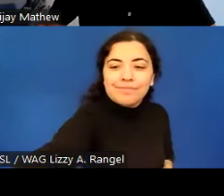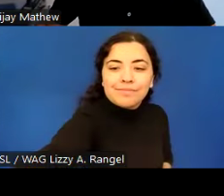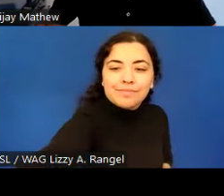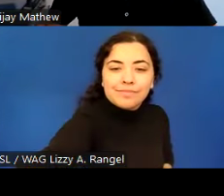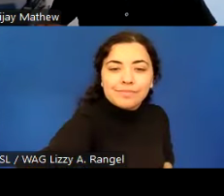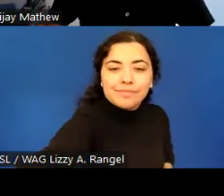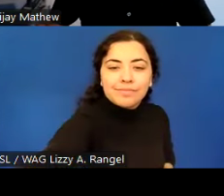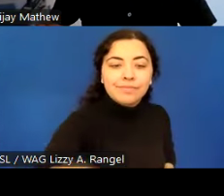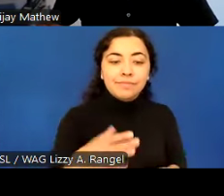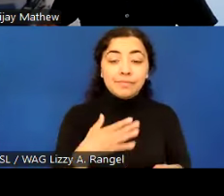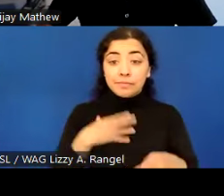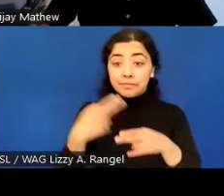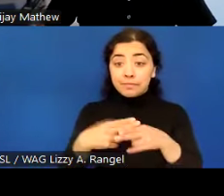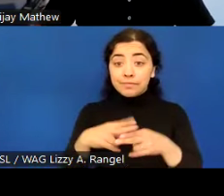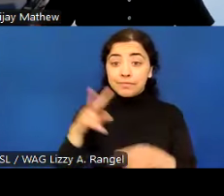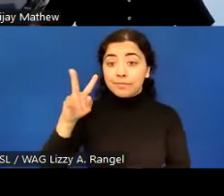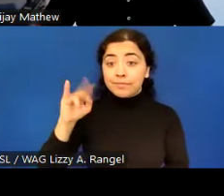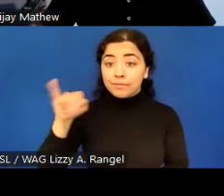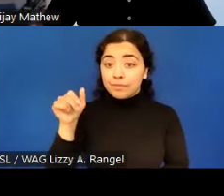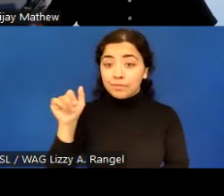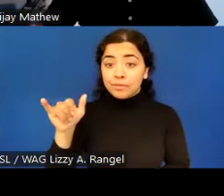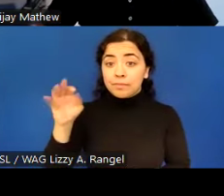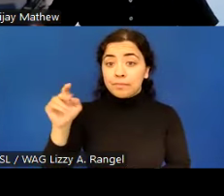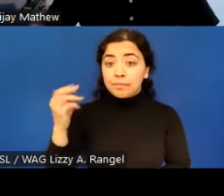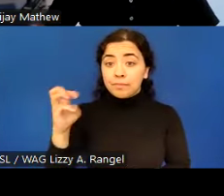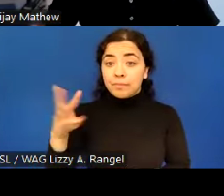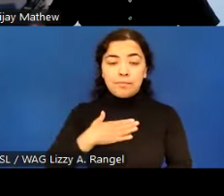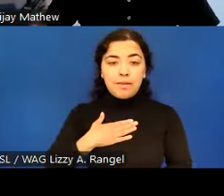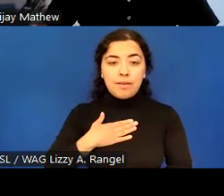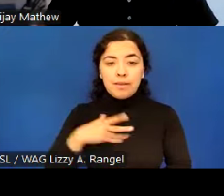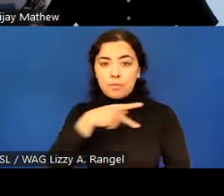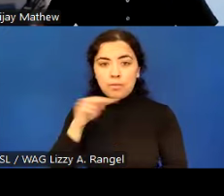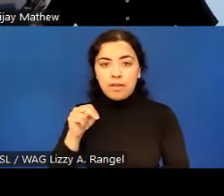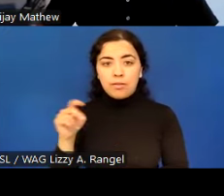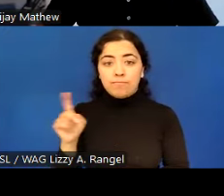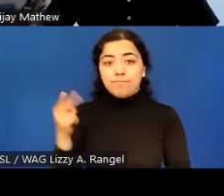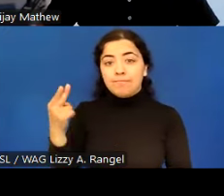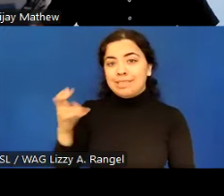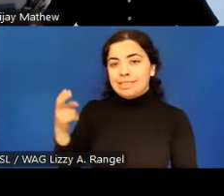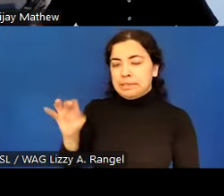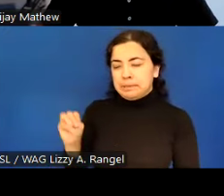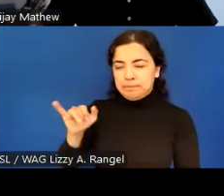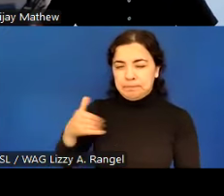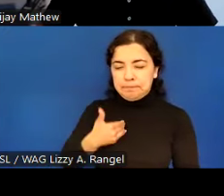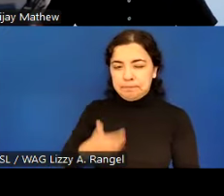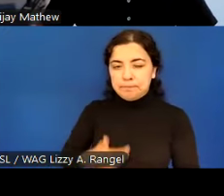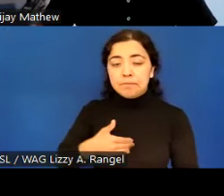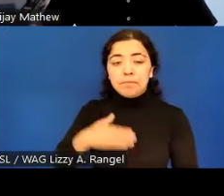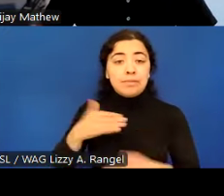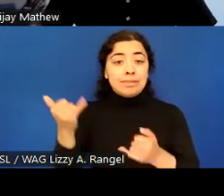name is Vijay Matthew. My pronouns are he/him and I'll be leading today's webinar on how to